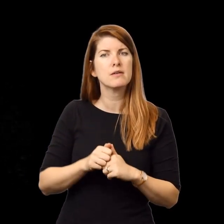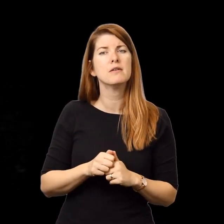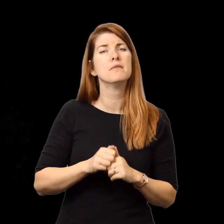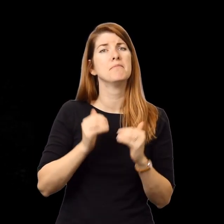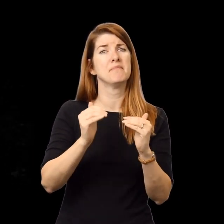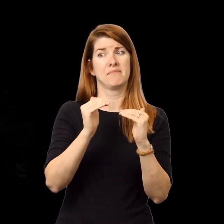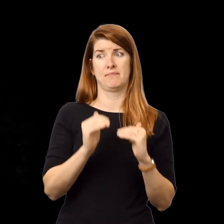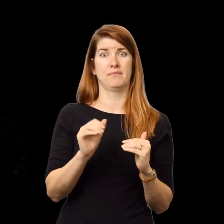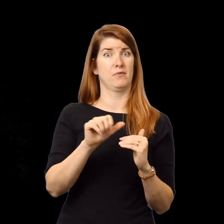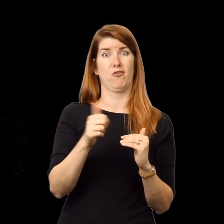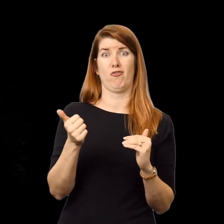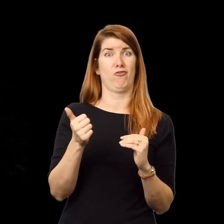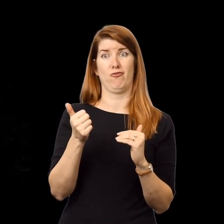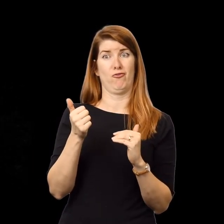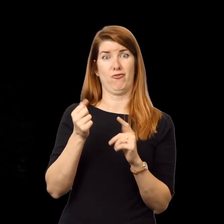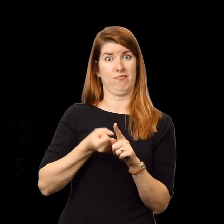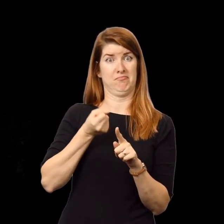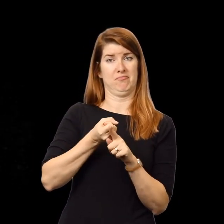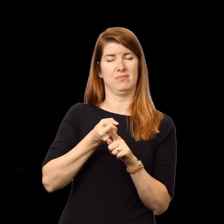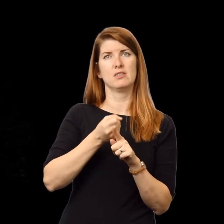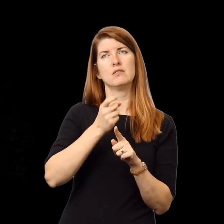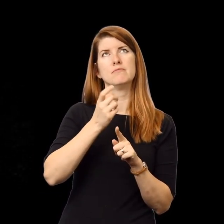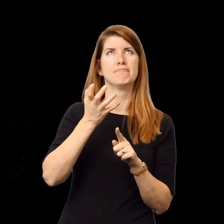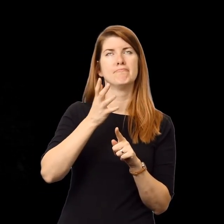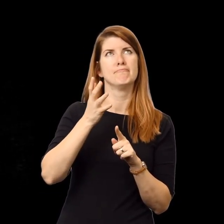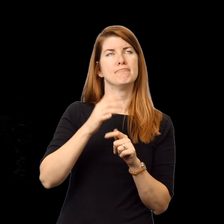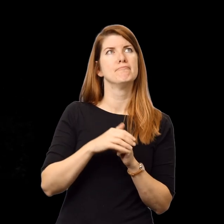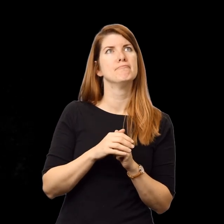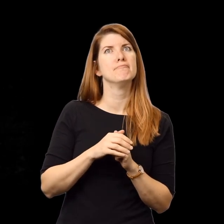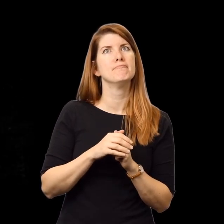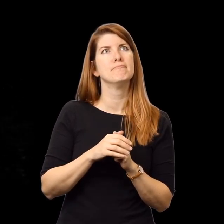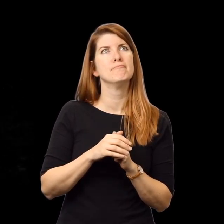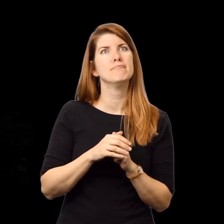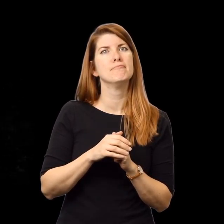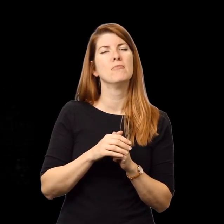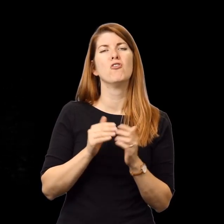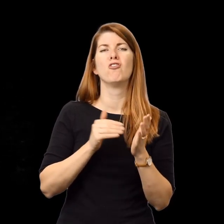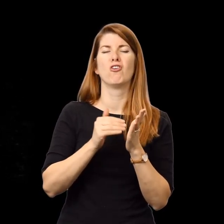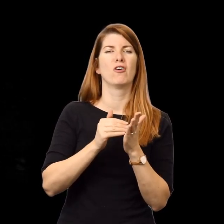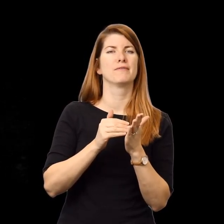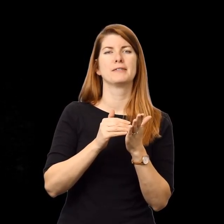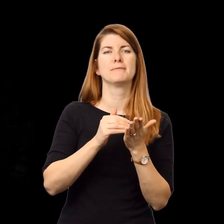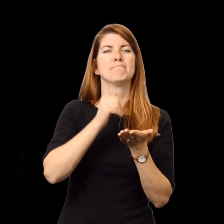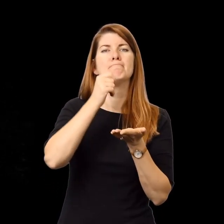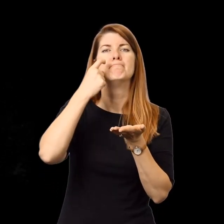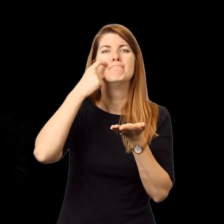Another area that's impacted, which is really under recognized